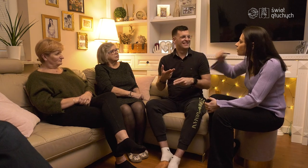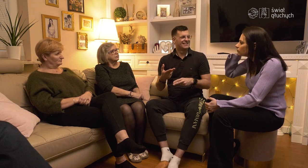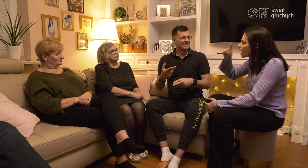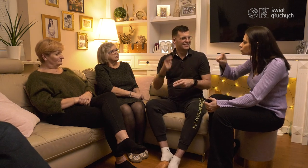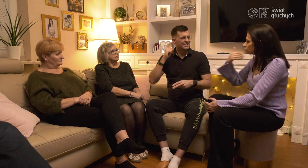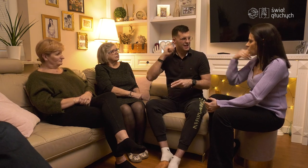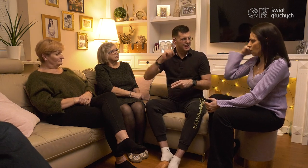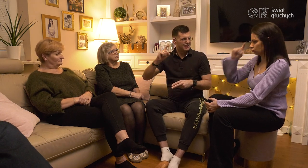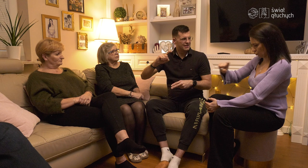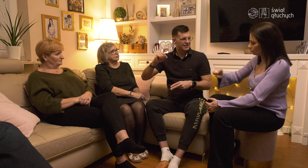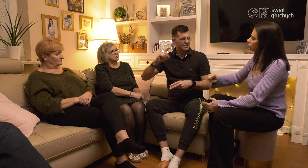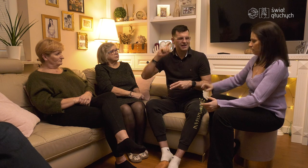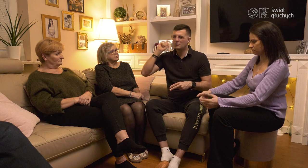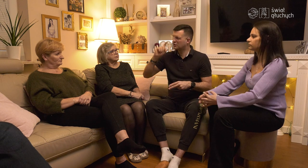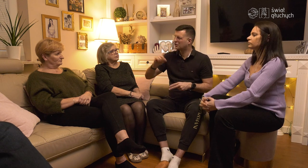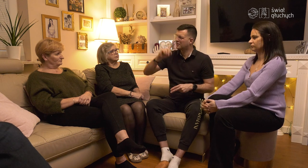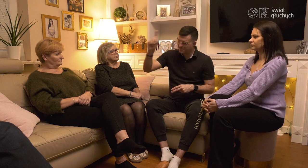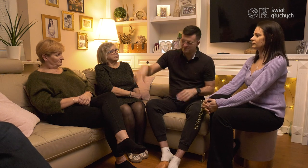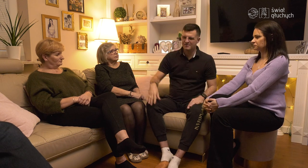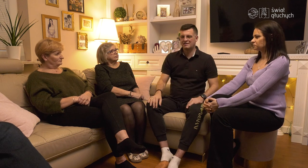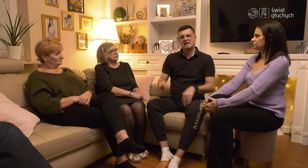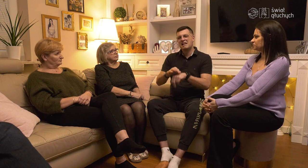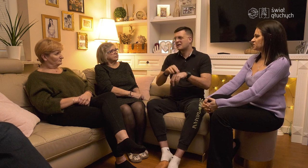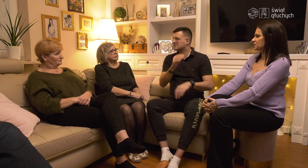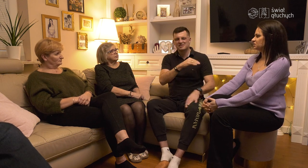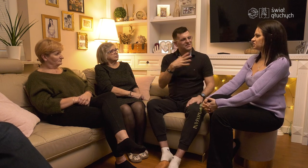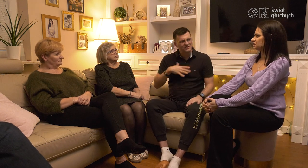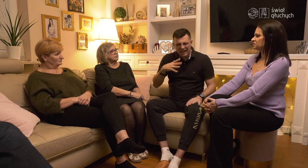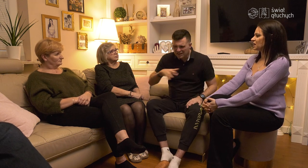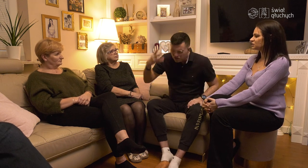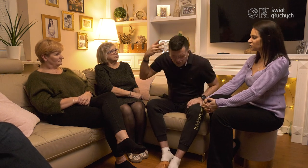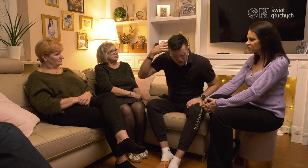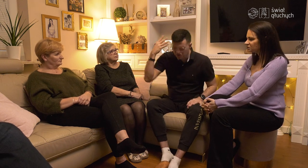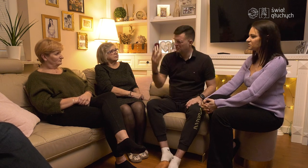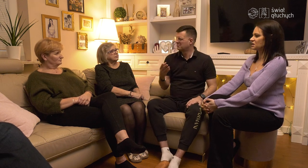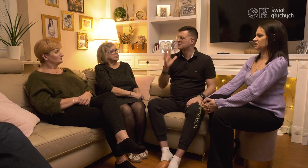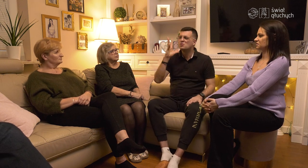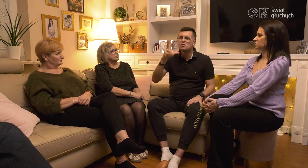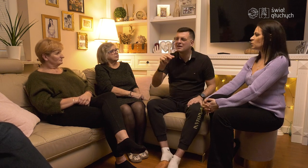[Monika]: It was an audiogram. [Rafał]: Okay, for the audiogram test. The doctor said it was worth getting an implant (for Dawid),